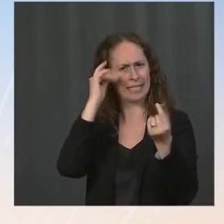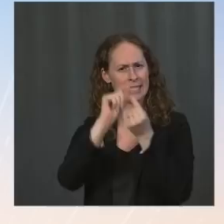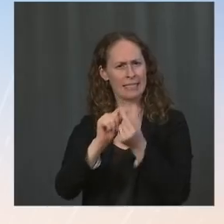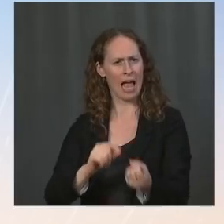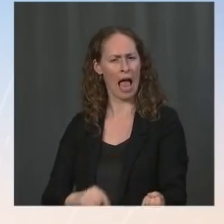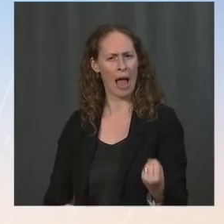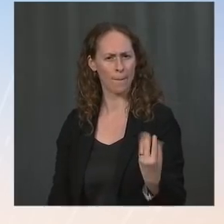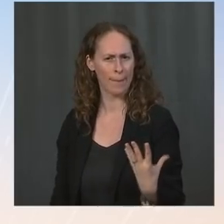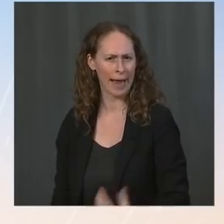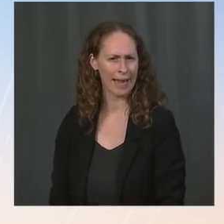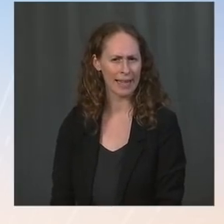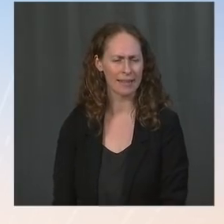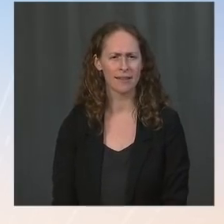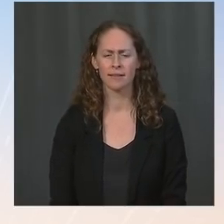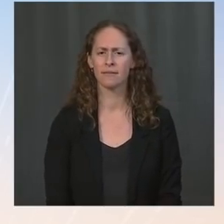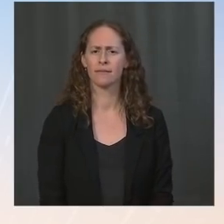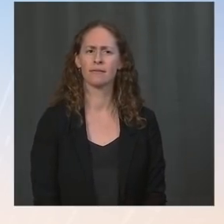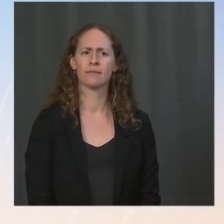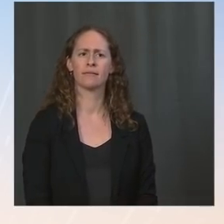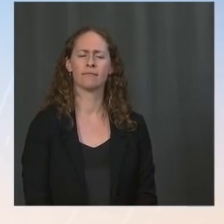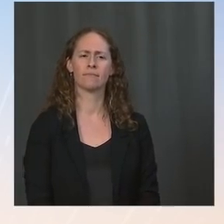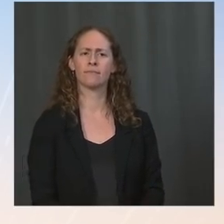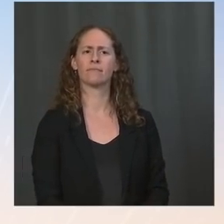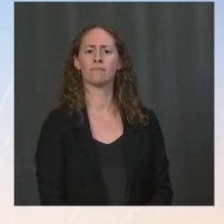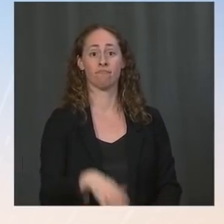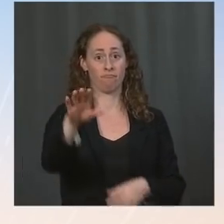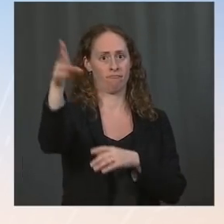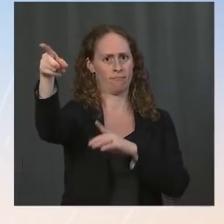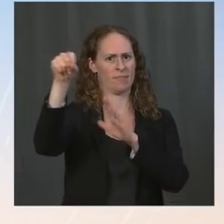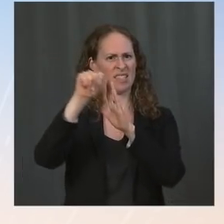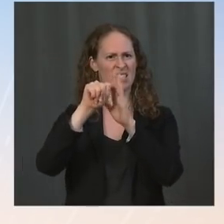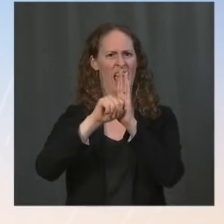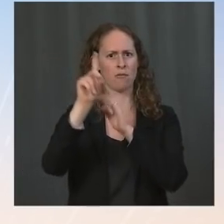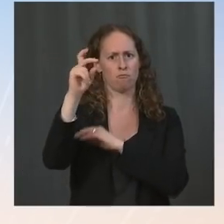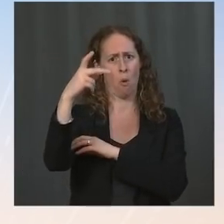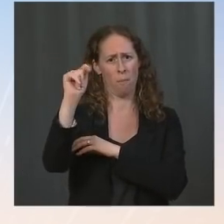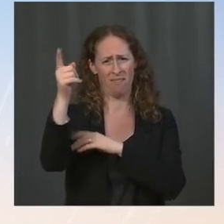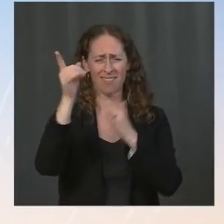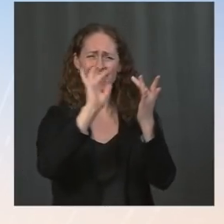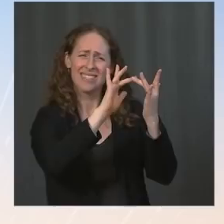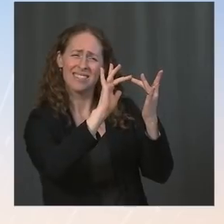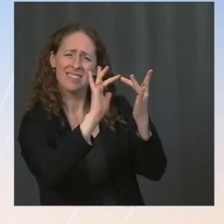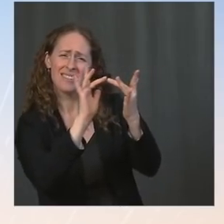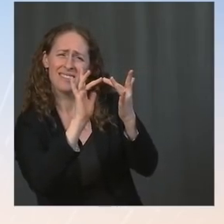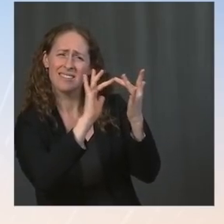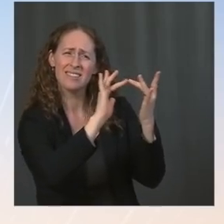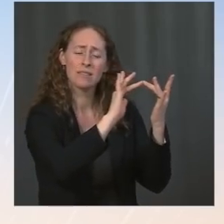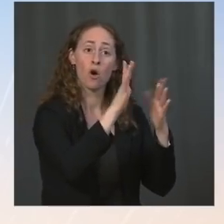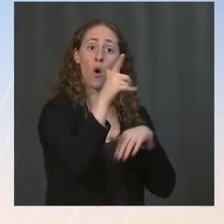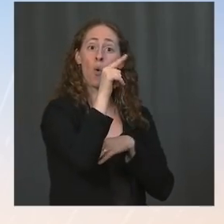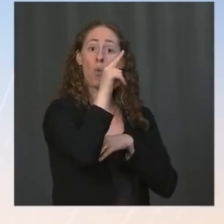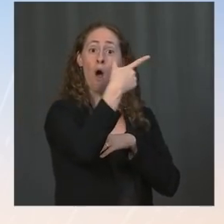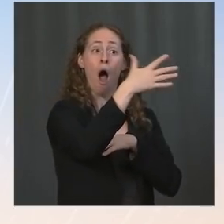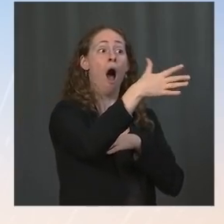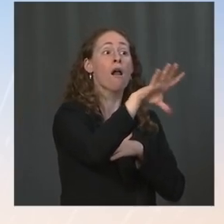as the State Department goes through and calls or emails, who say "I have departed" or "I have left." That doesn't change the total number of evacuees